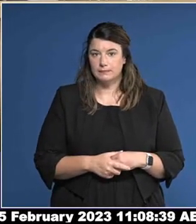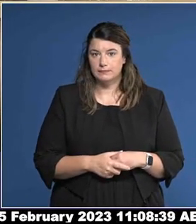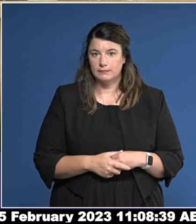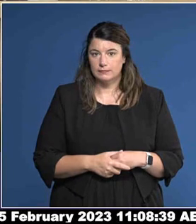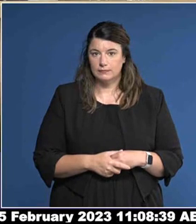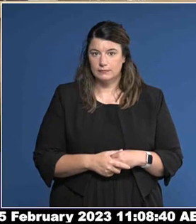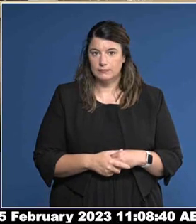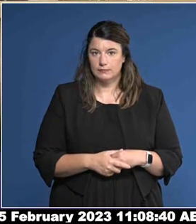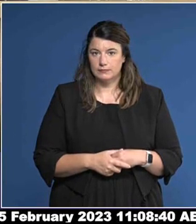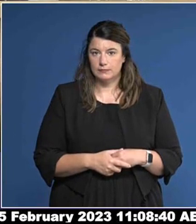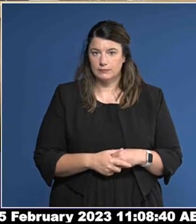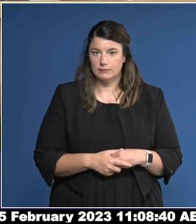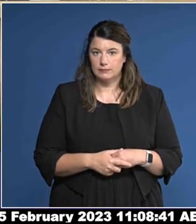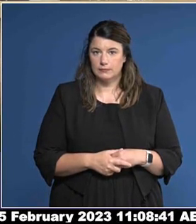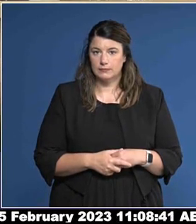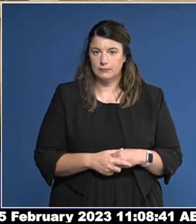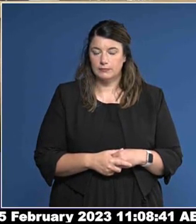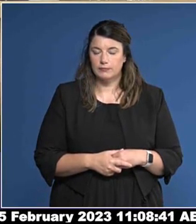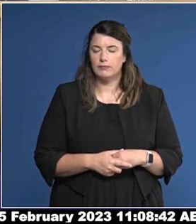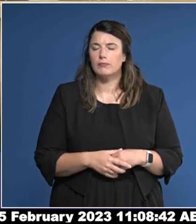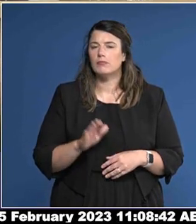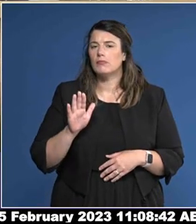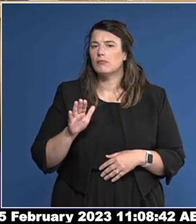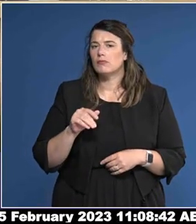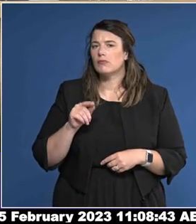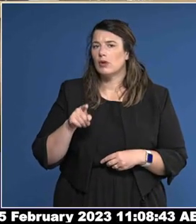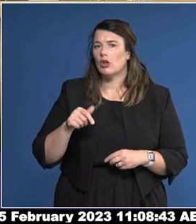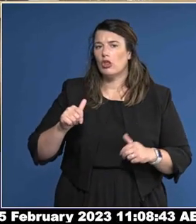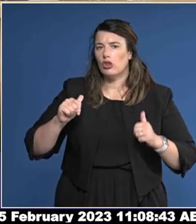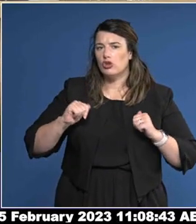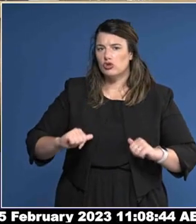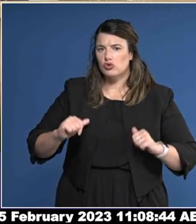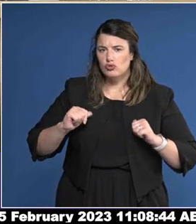The training changes that you have referred to this morning in response to